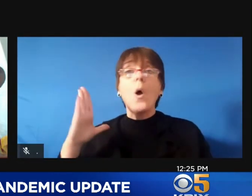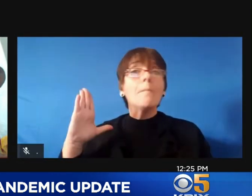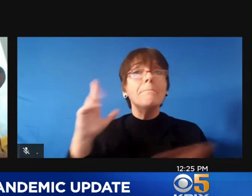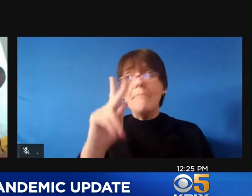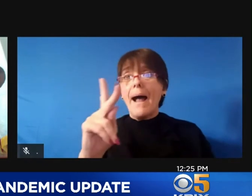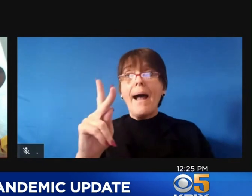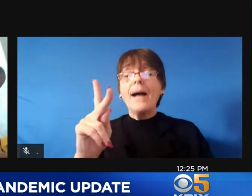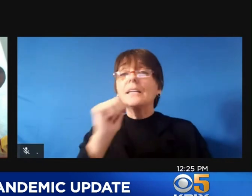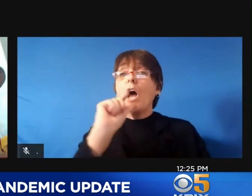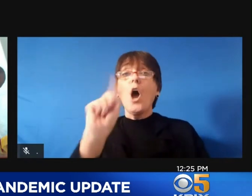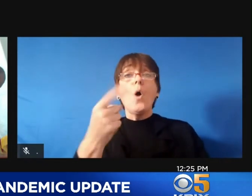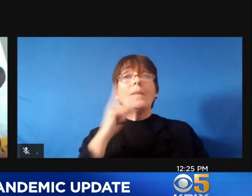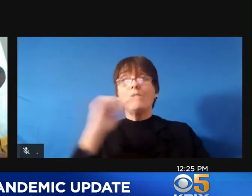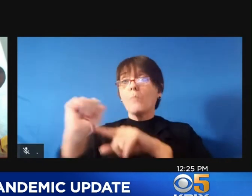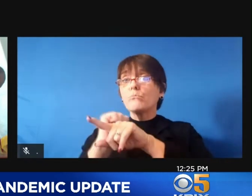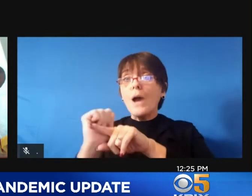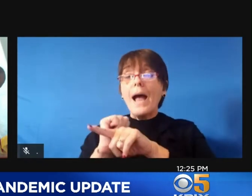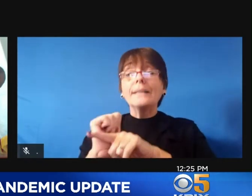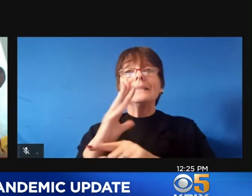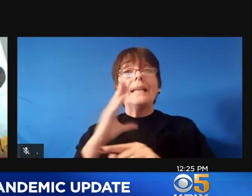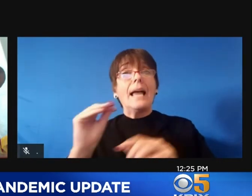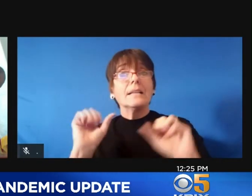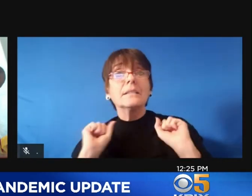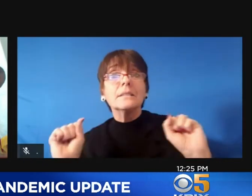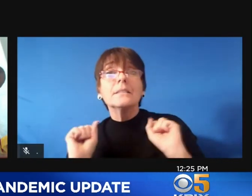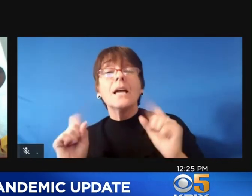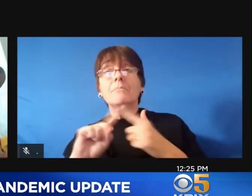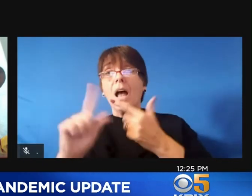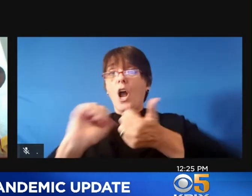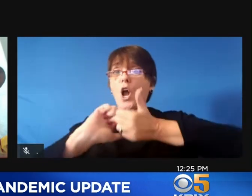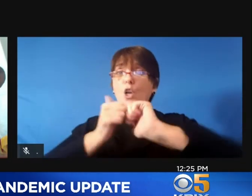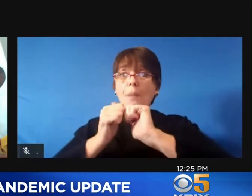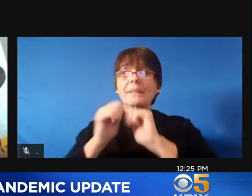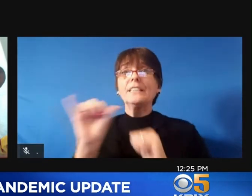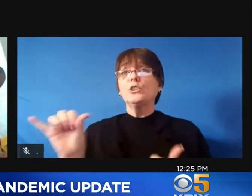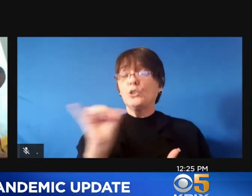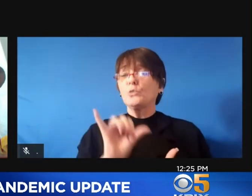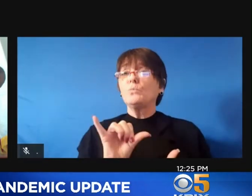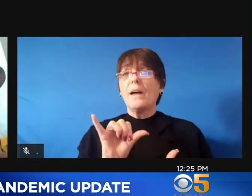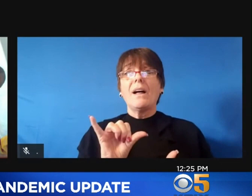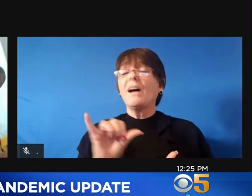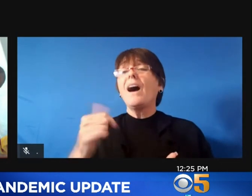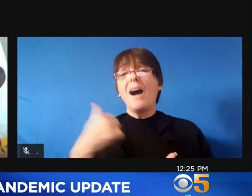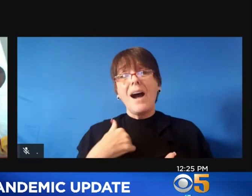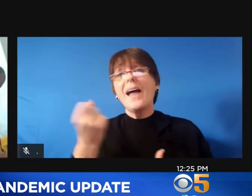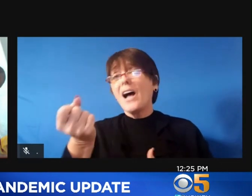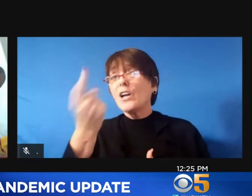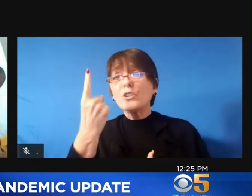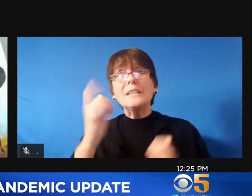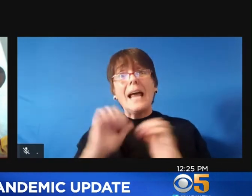I AM A FATHER OF FOUR. MY KIDS ARE ALSO DESPERATE TO FIND OUT WHEN THEY MAKE RETURN TO